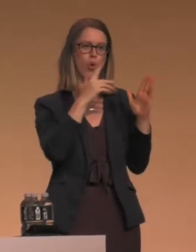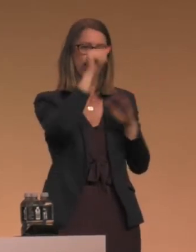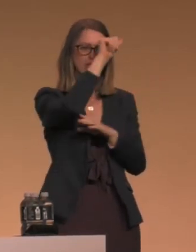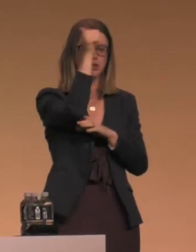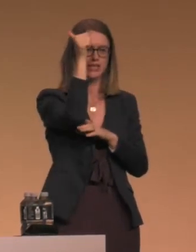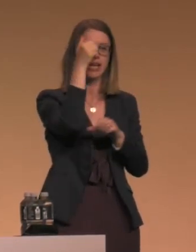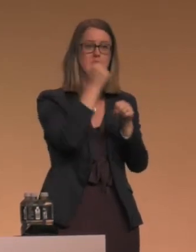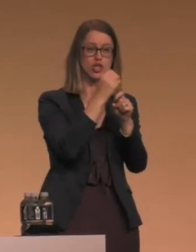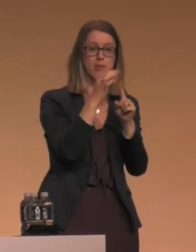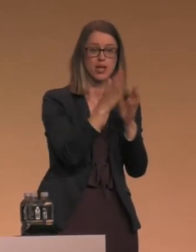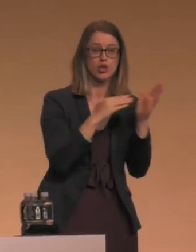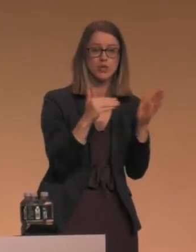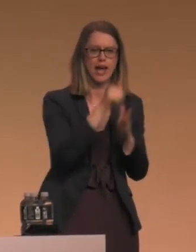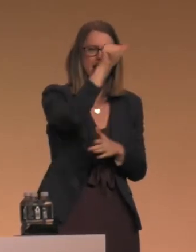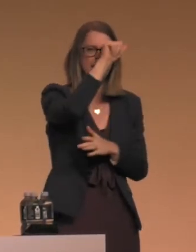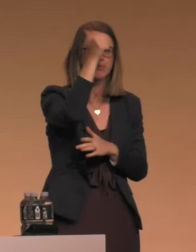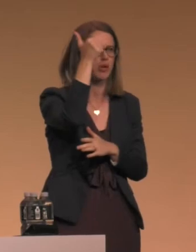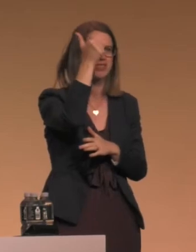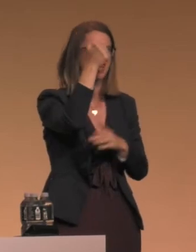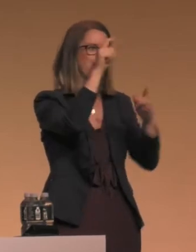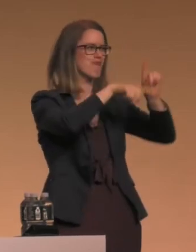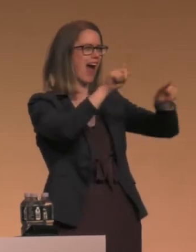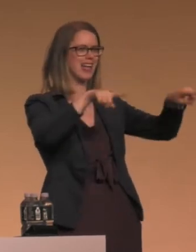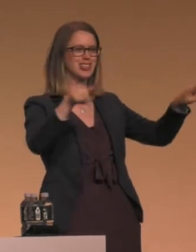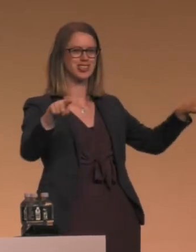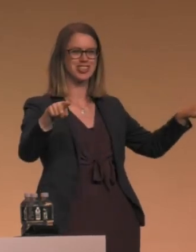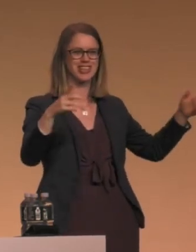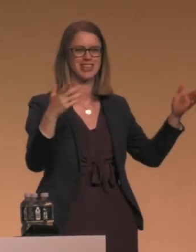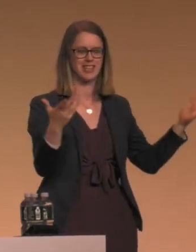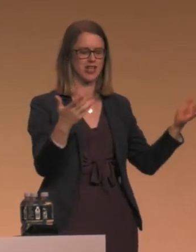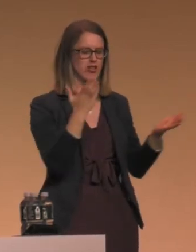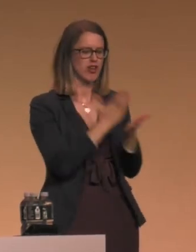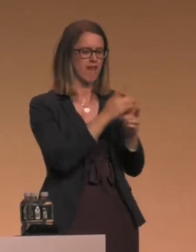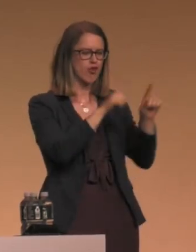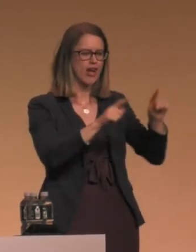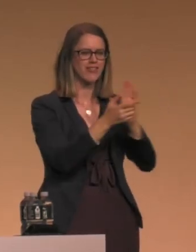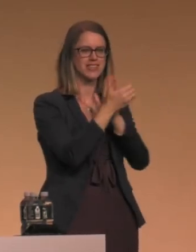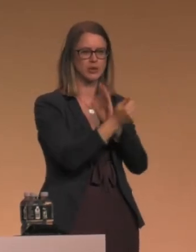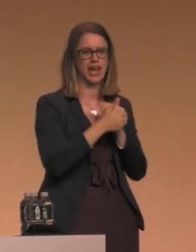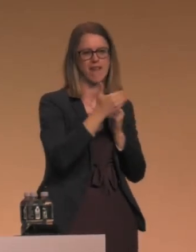GPs in New Zealand are expert at range and truly use a variety of skills every day.